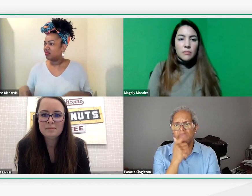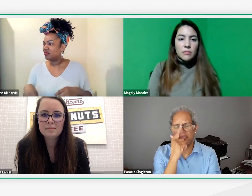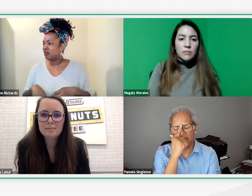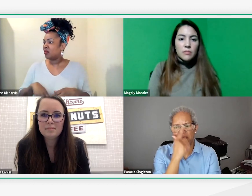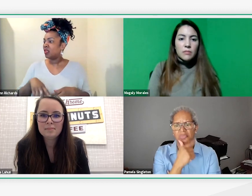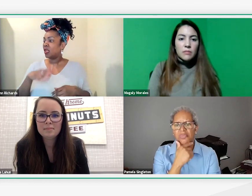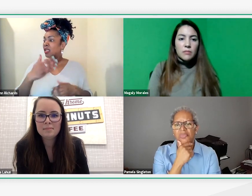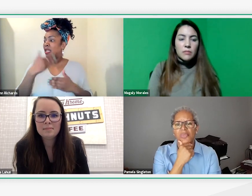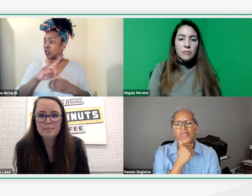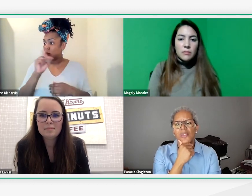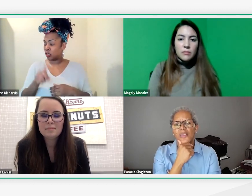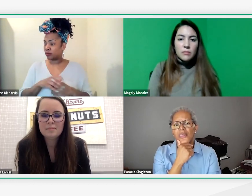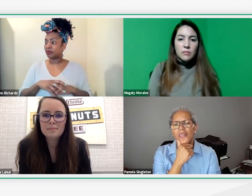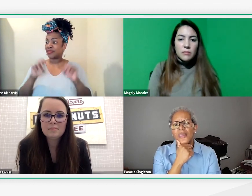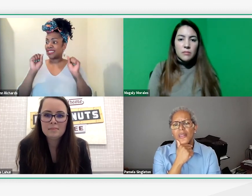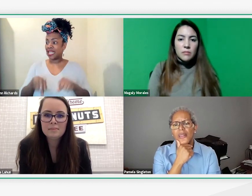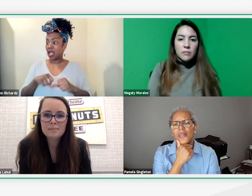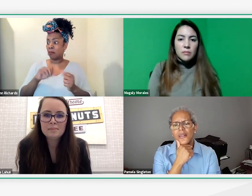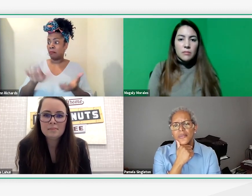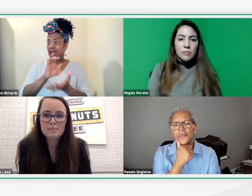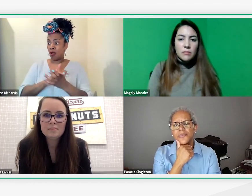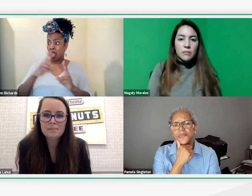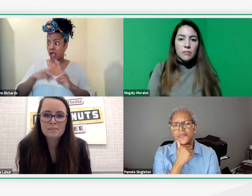Okay, I was just wondering. Let's go to the next question: